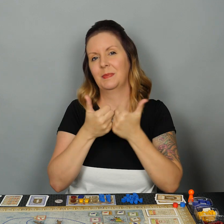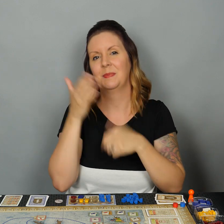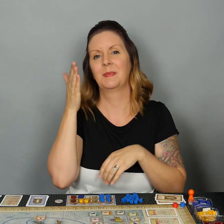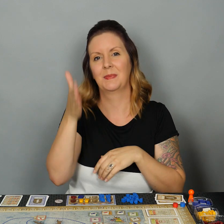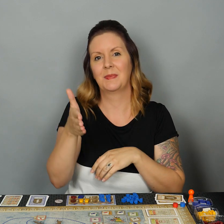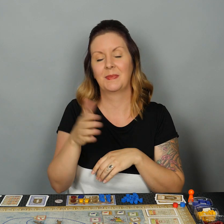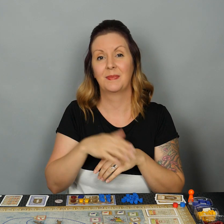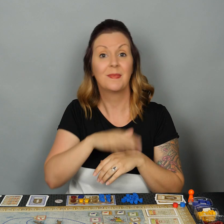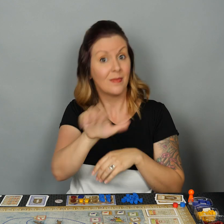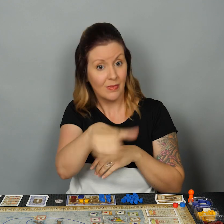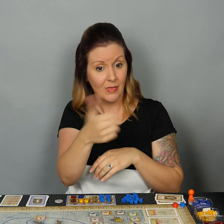at the end of the game.